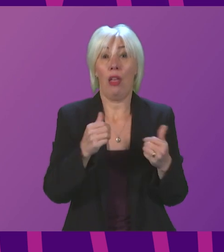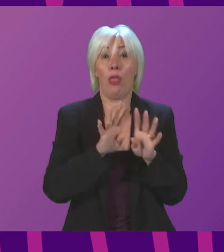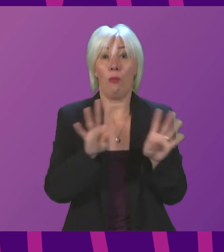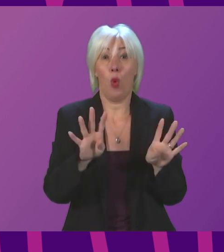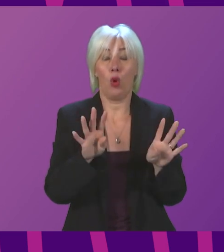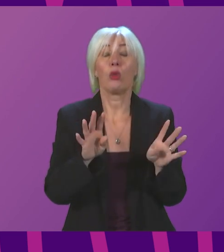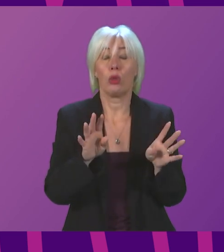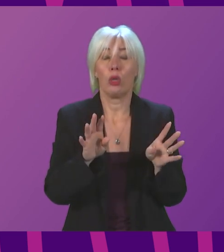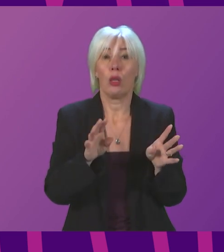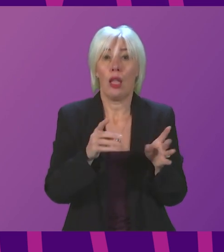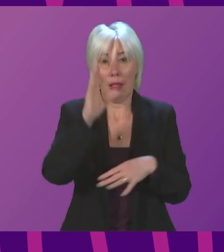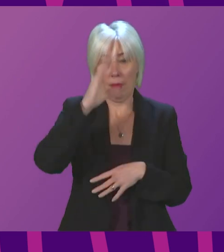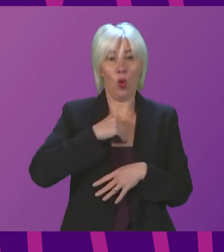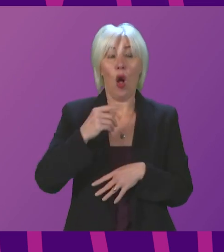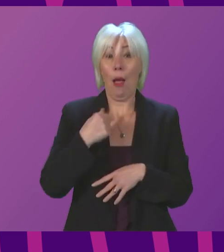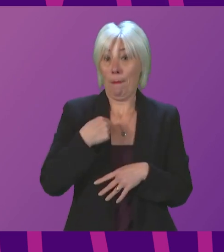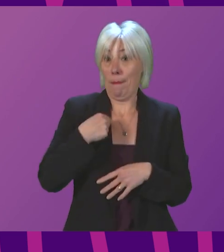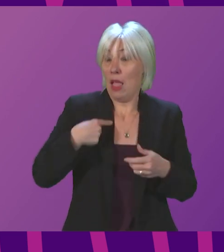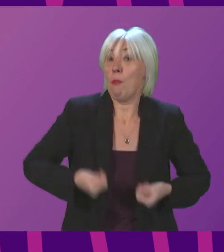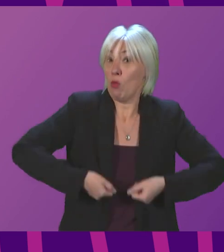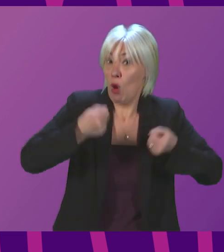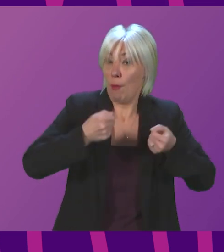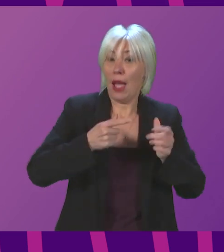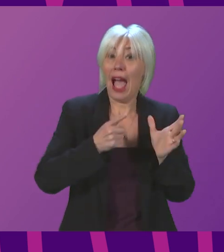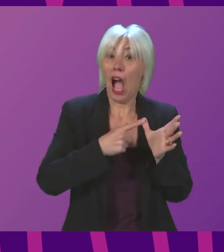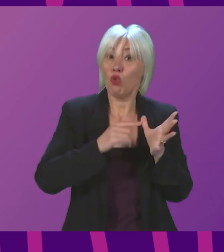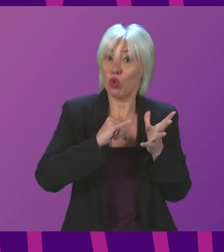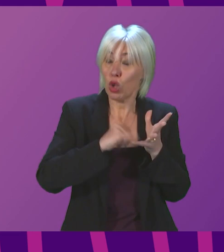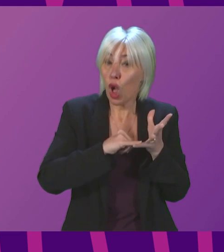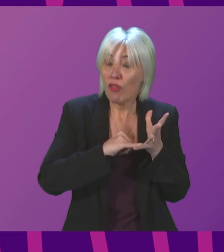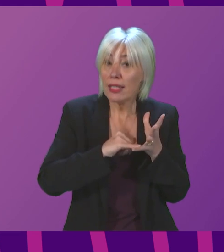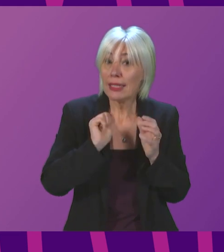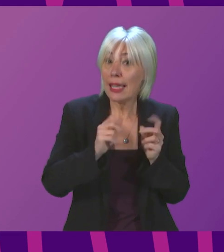raised in the past month—not Andrew Slorance’s death with Aspergillus, not the case of the